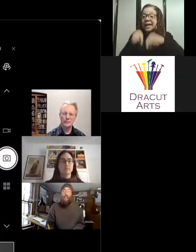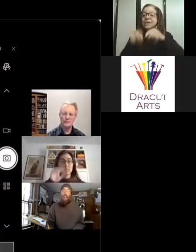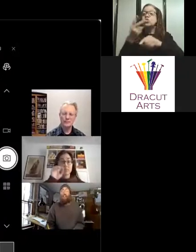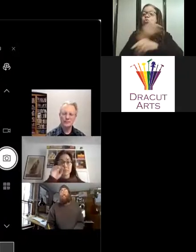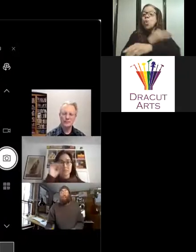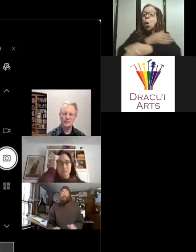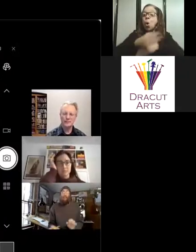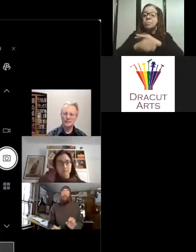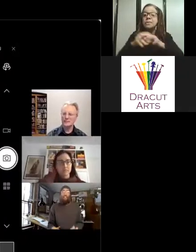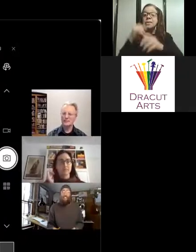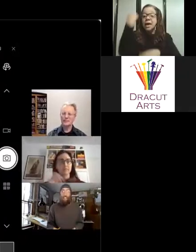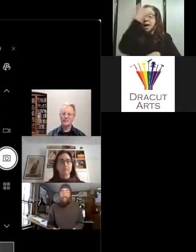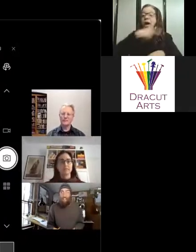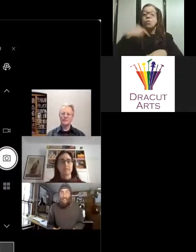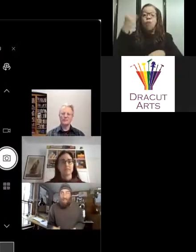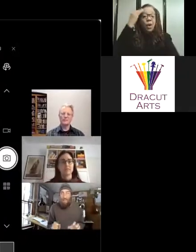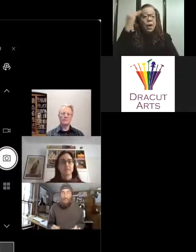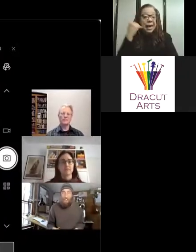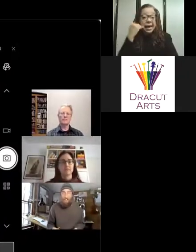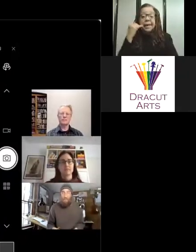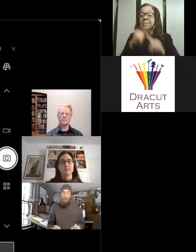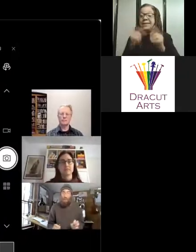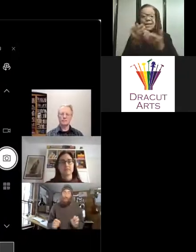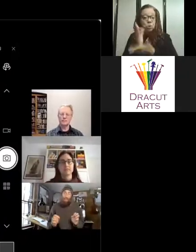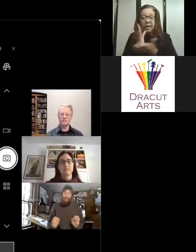head. But I'm not calling attention to that, I'm not trying to-- I'm trying in